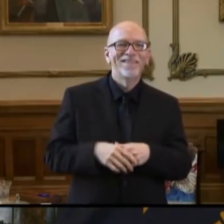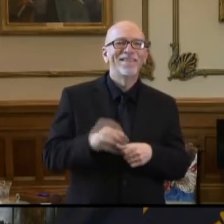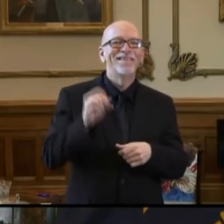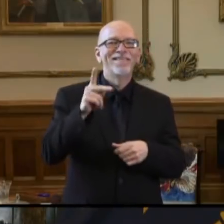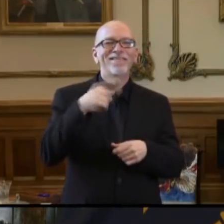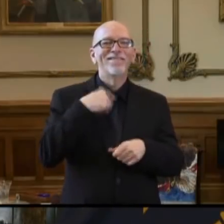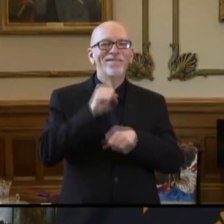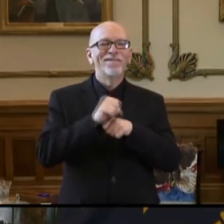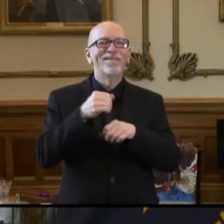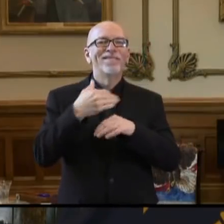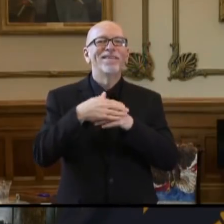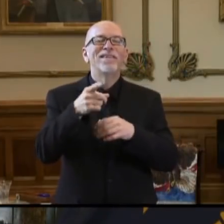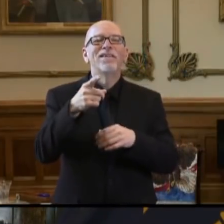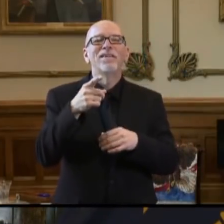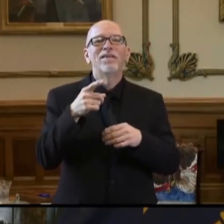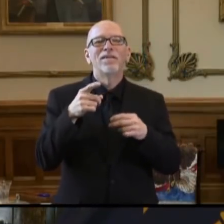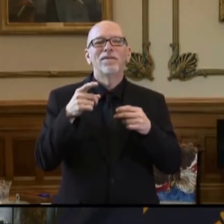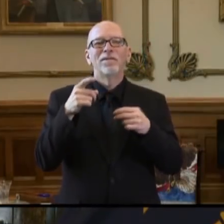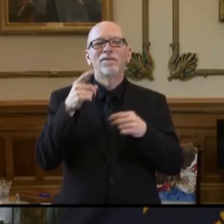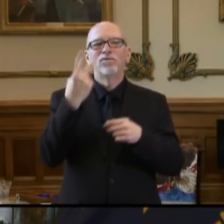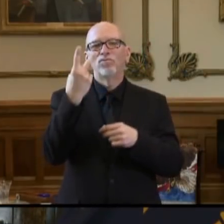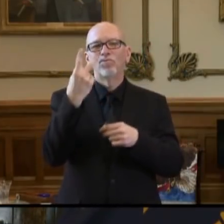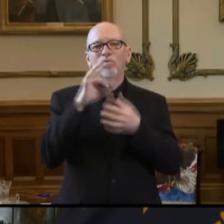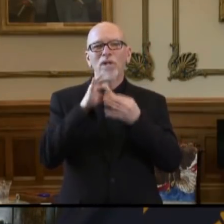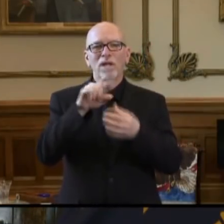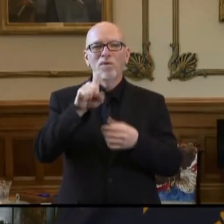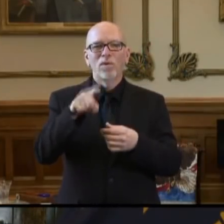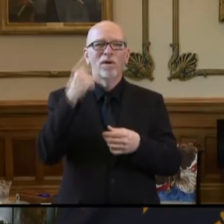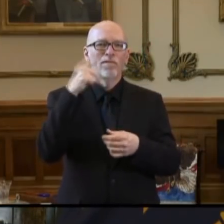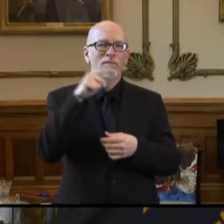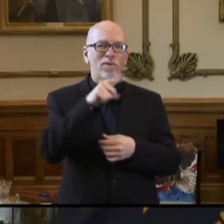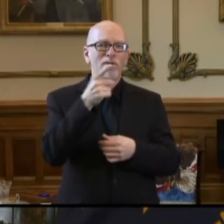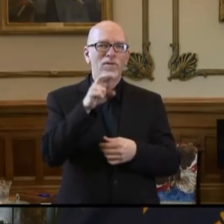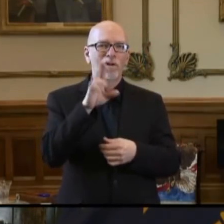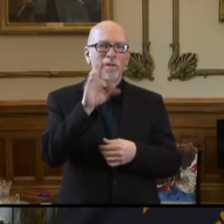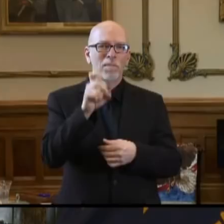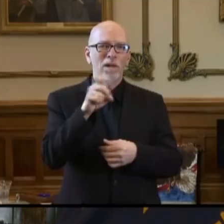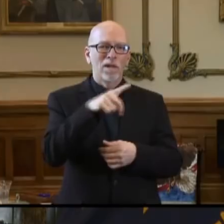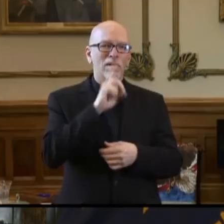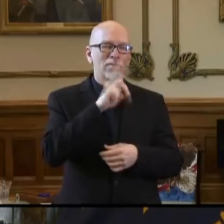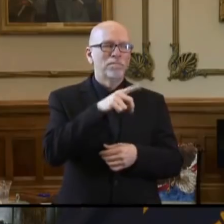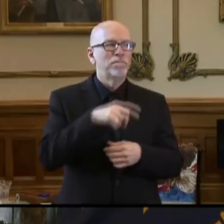TECHNOLOGY .YOU GET THIS. I'M NOT TELEPATHIC. WE'LL WORK ON THAT